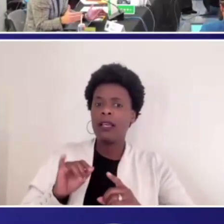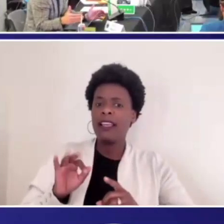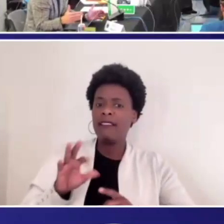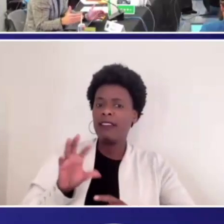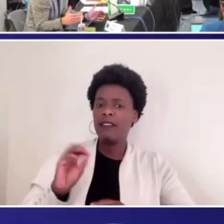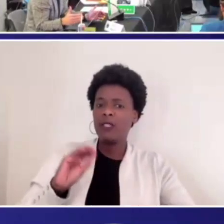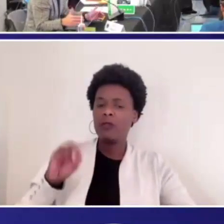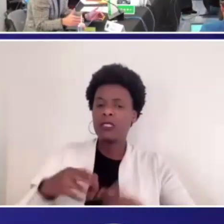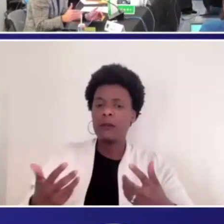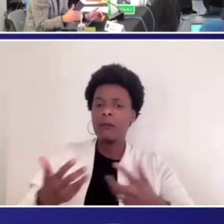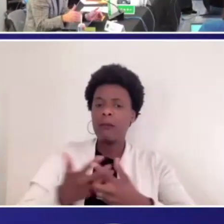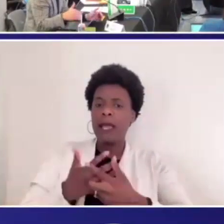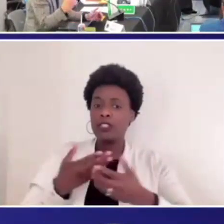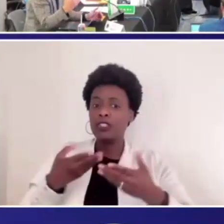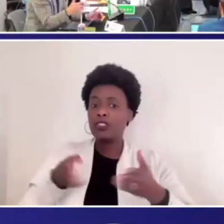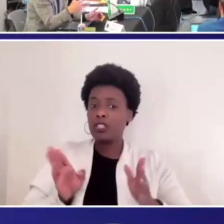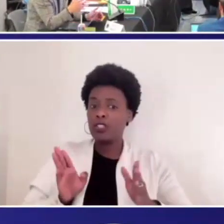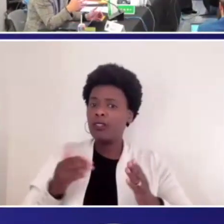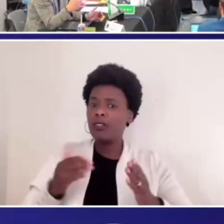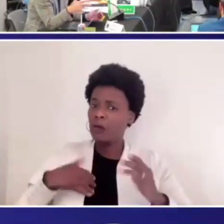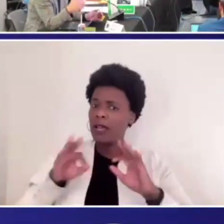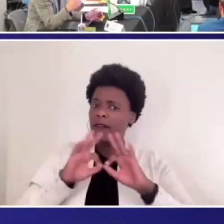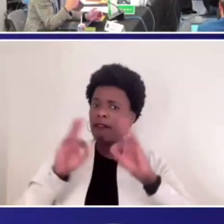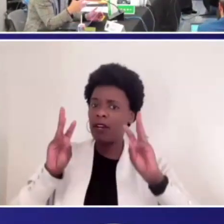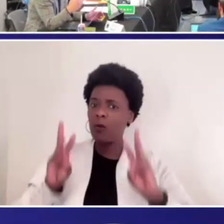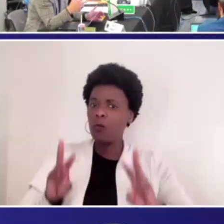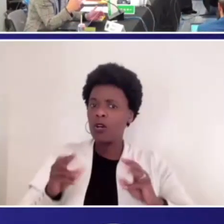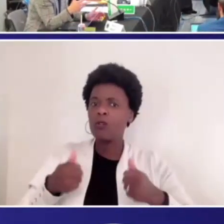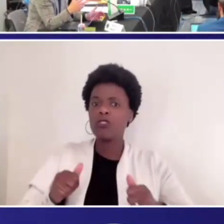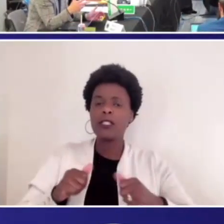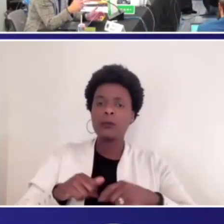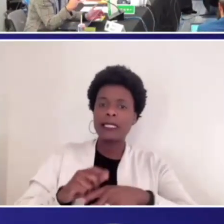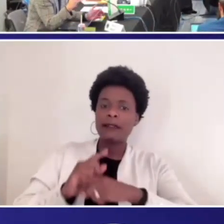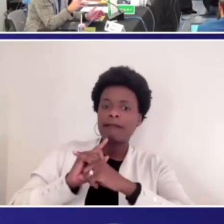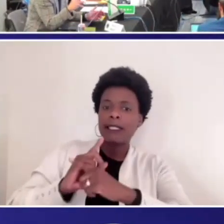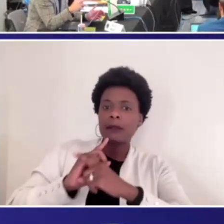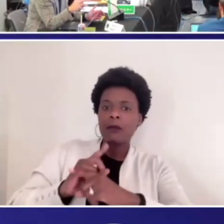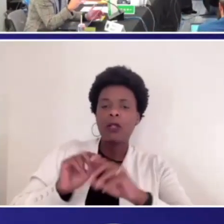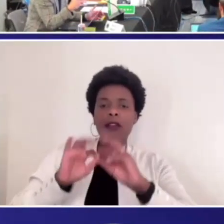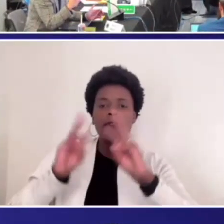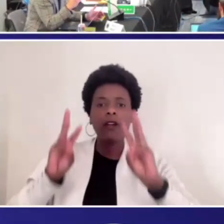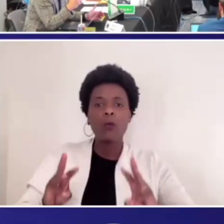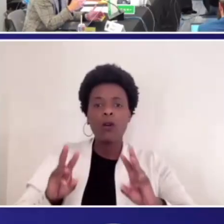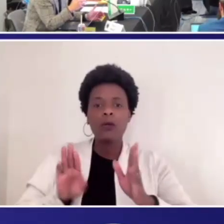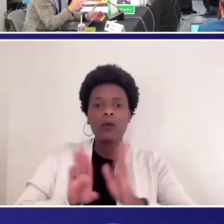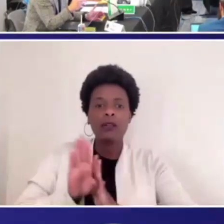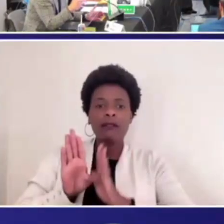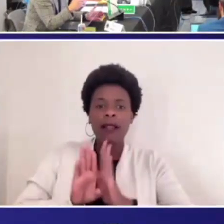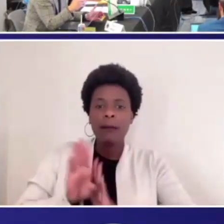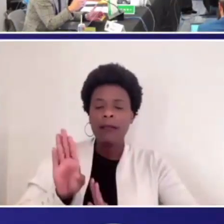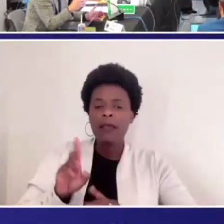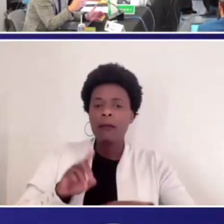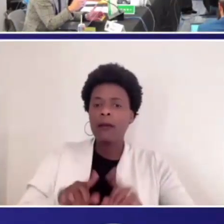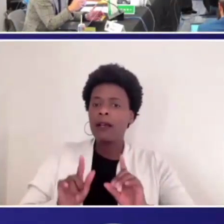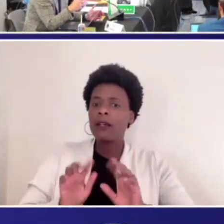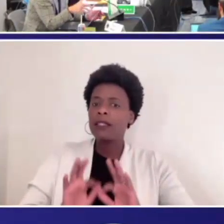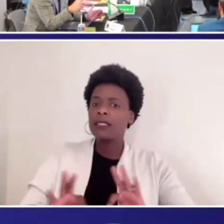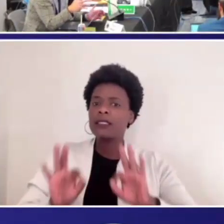we can go here. We're trying to be defensible in the framework we're creating for you. But again, I think it's really important that we don't put in degree